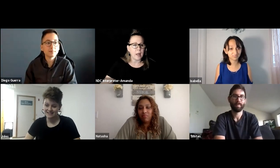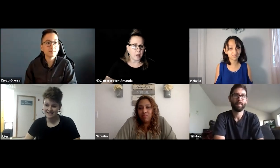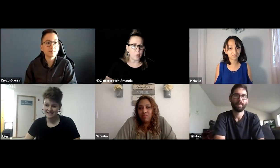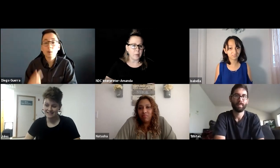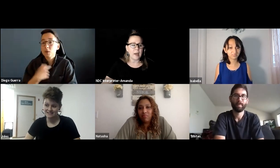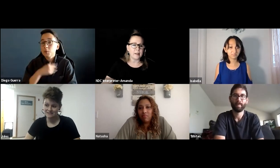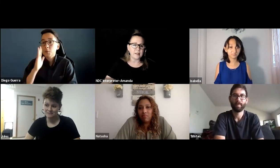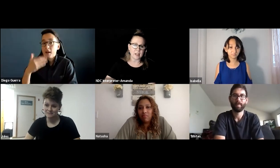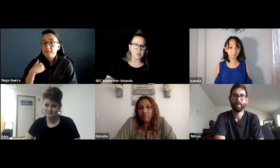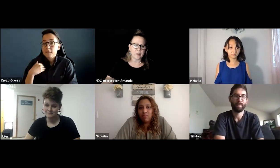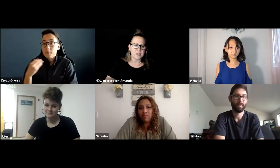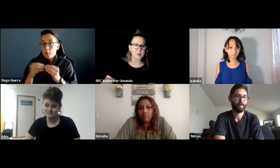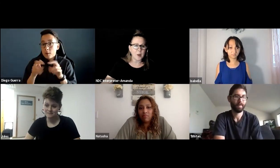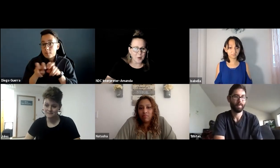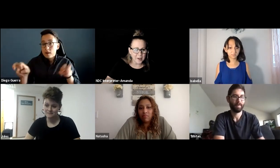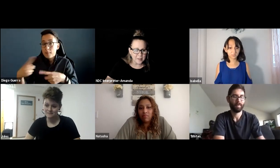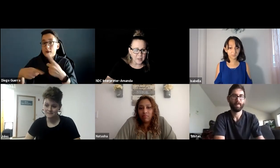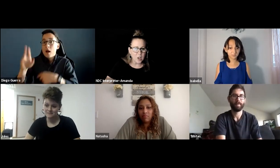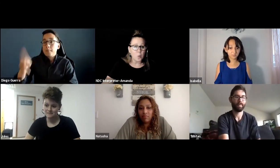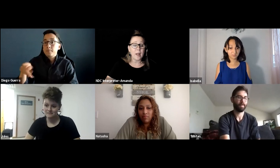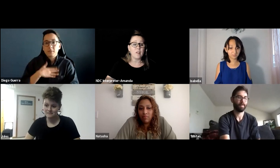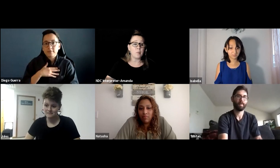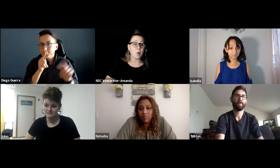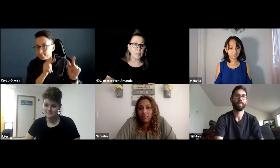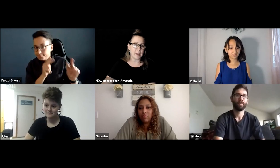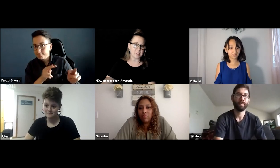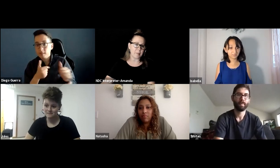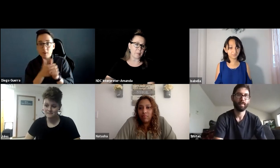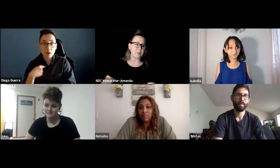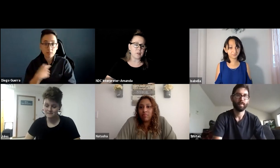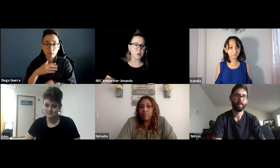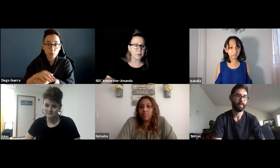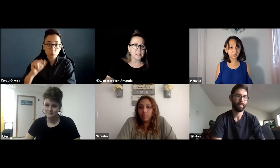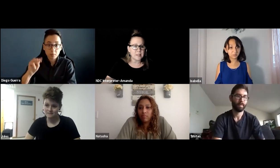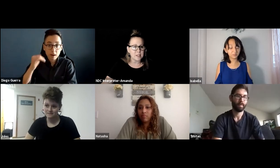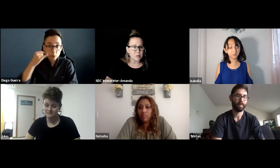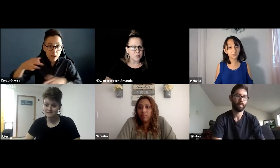help@NationalDeafCenter.org and we have more panels coming up in the future please stay tuned for